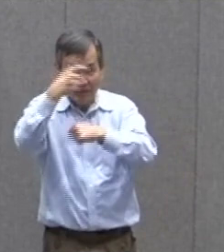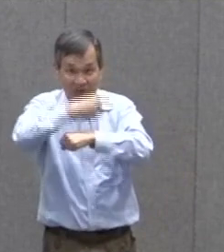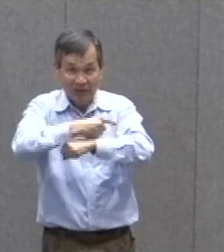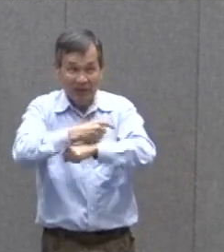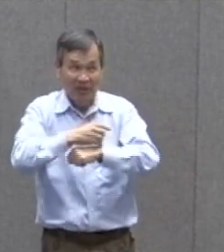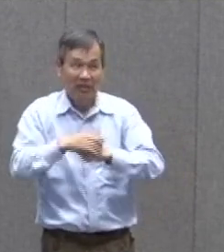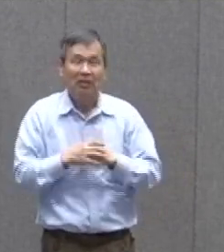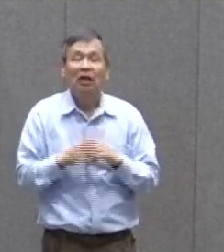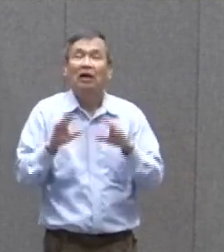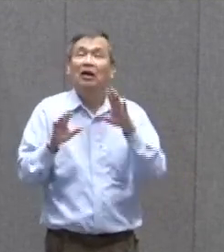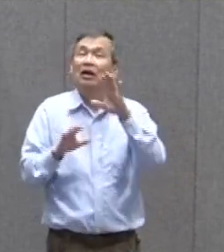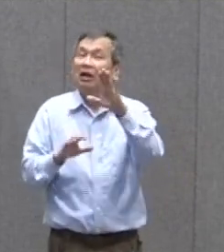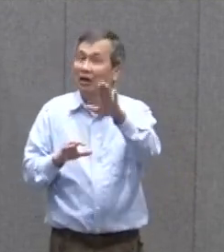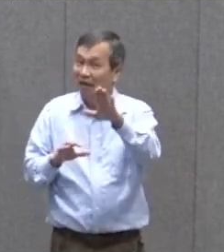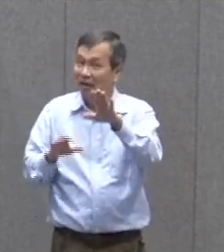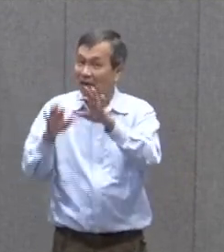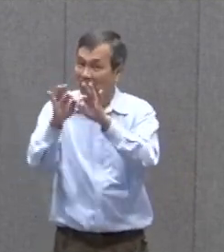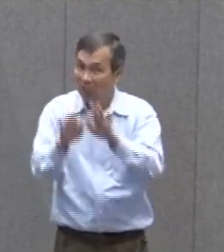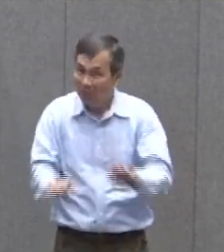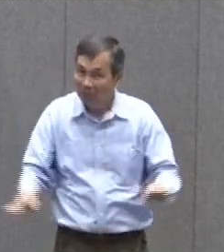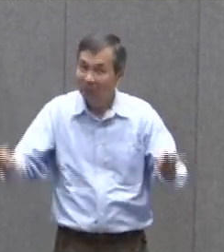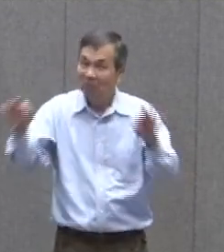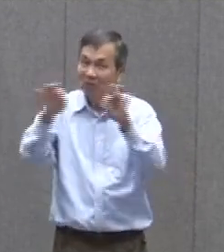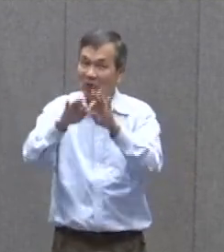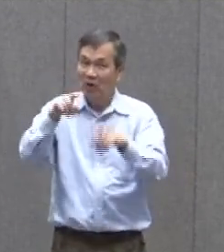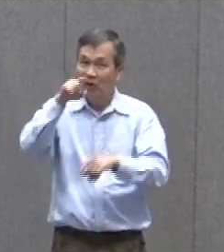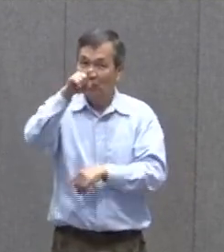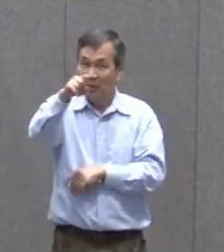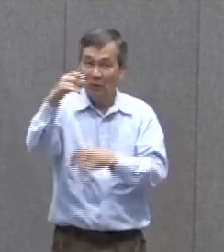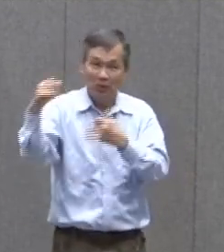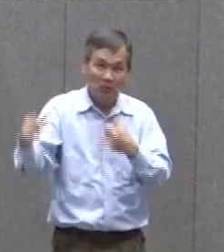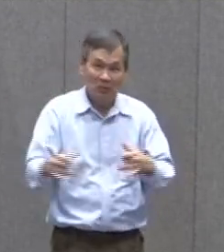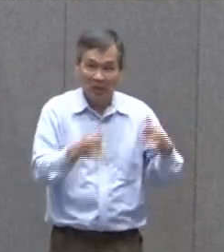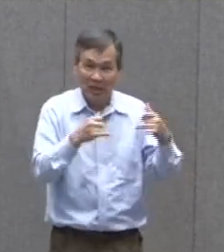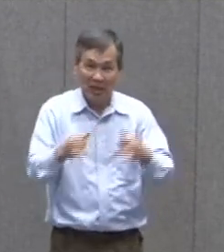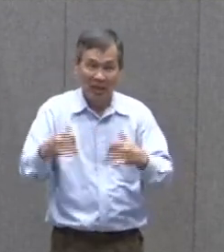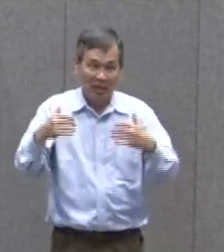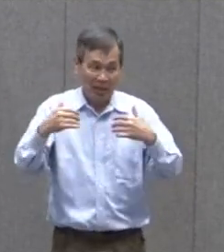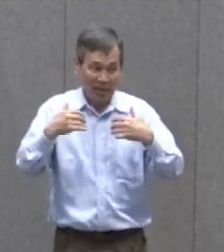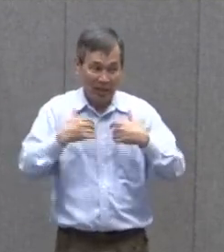The important thing to remember is when you're playing Memory is that you have to have two different representations of the number.